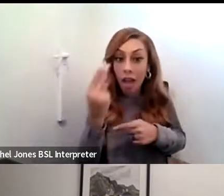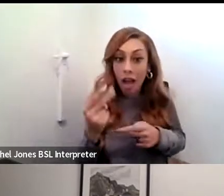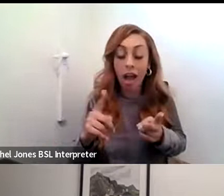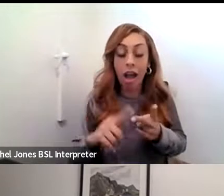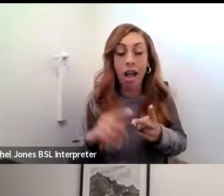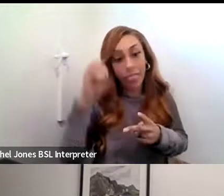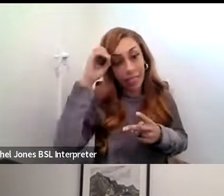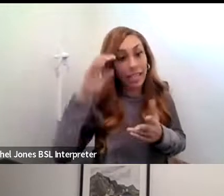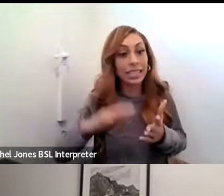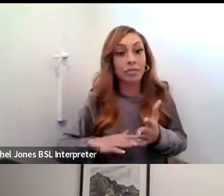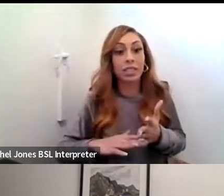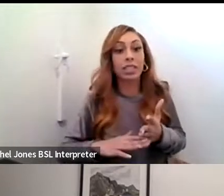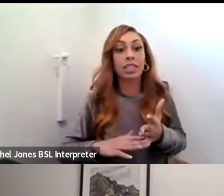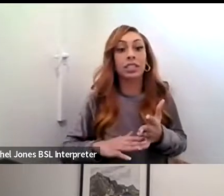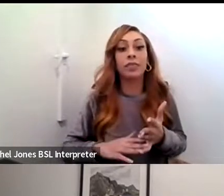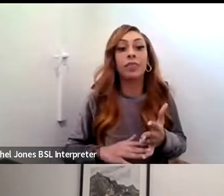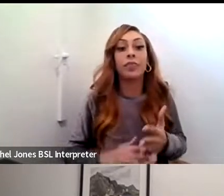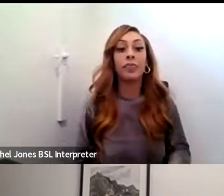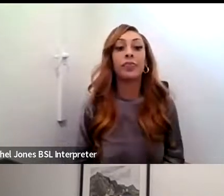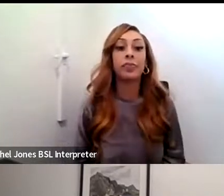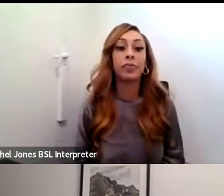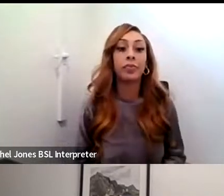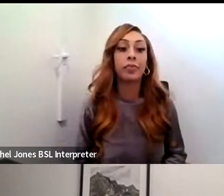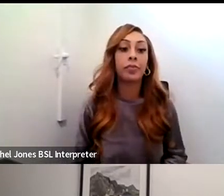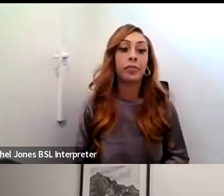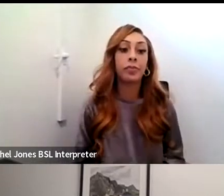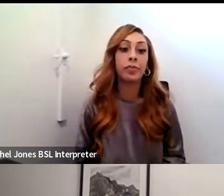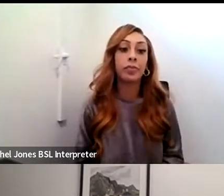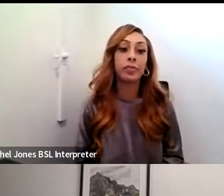Jamie, I know you had spoken earlier on about places and tools